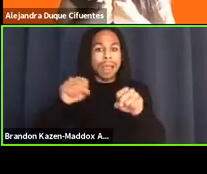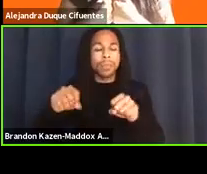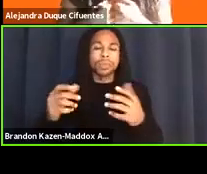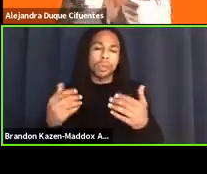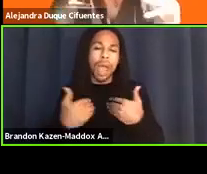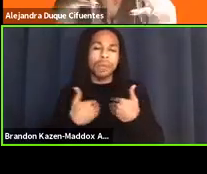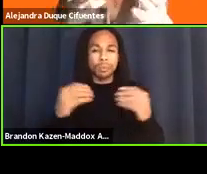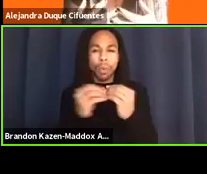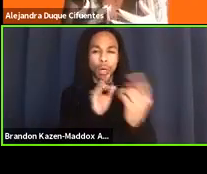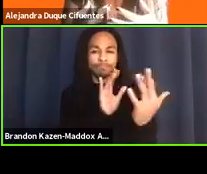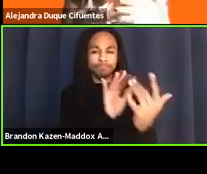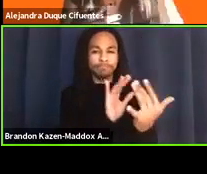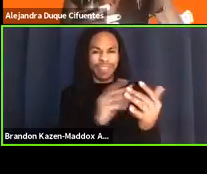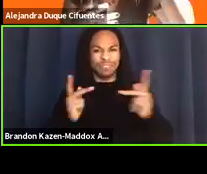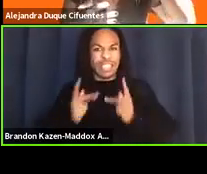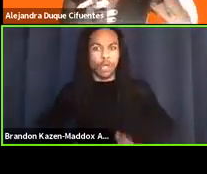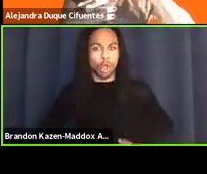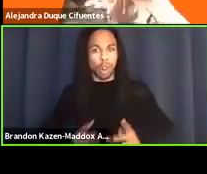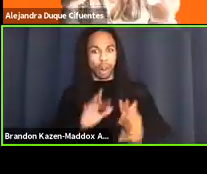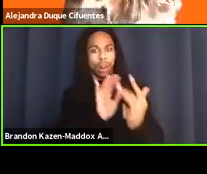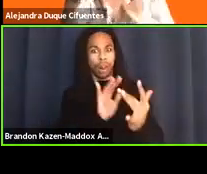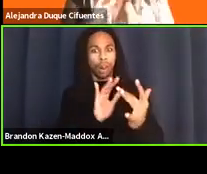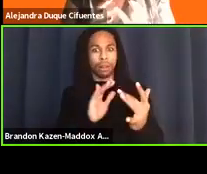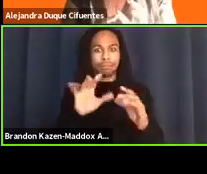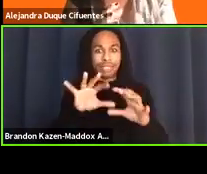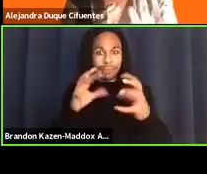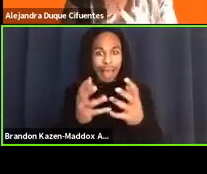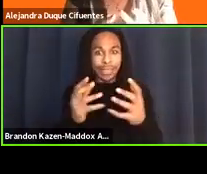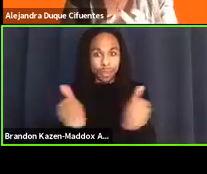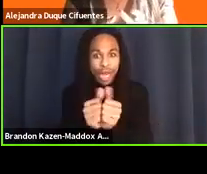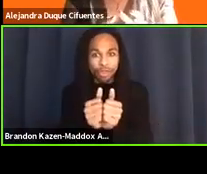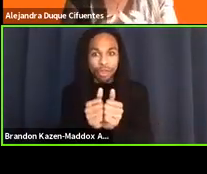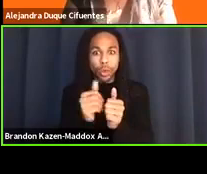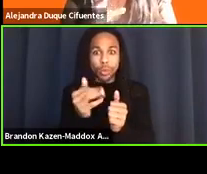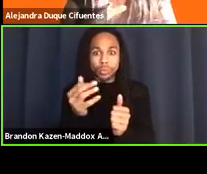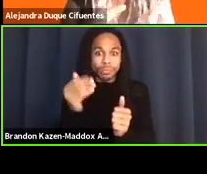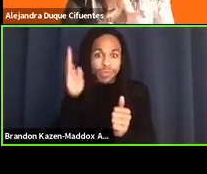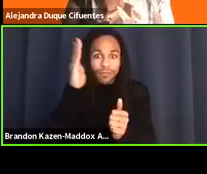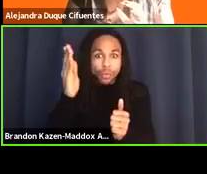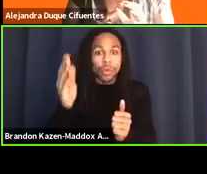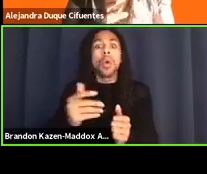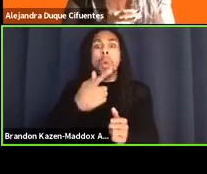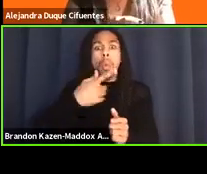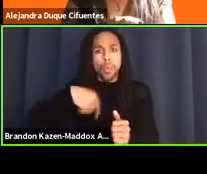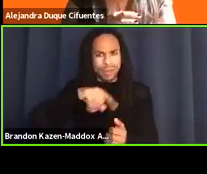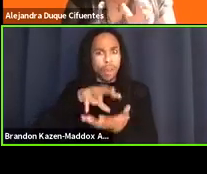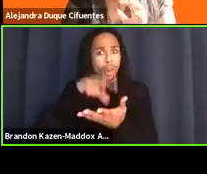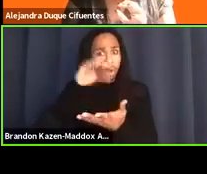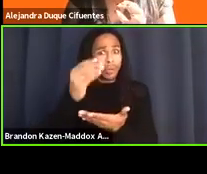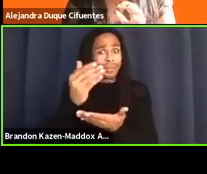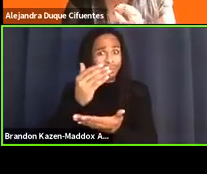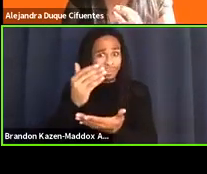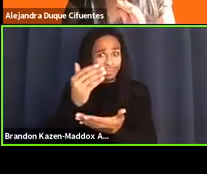Or if I'm a disabled adult and I couldn't go to that venue or public transportation